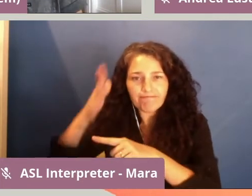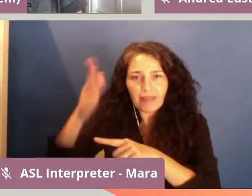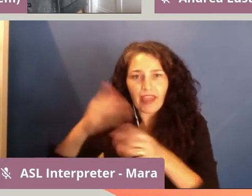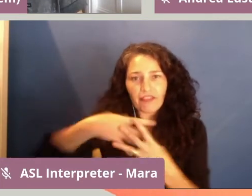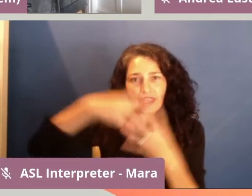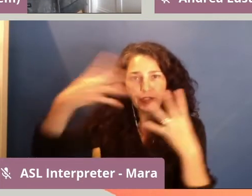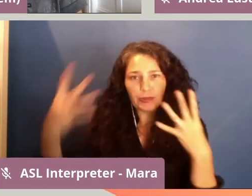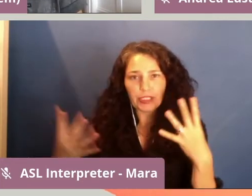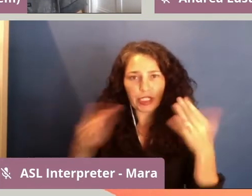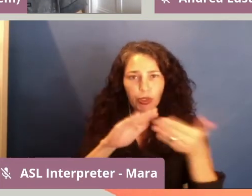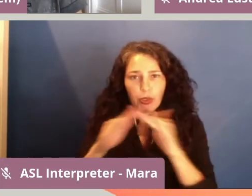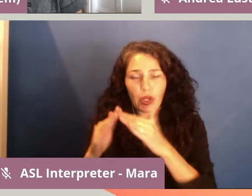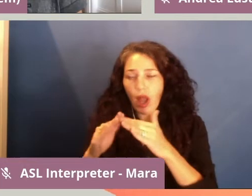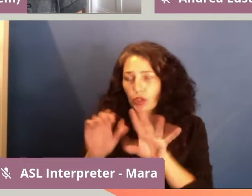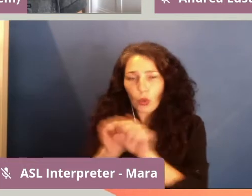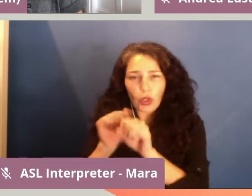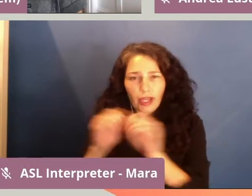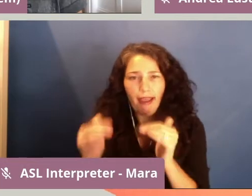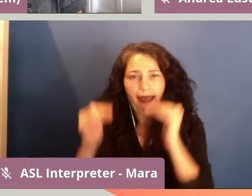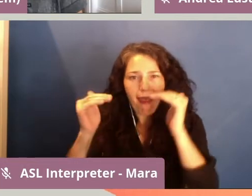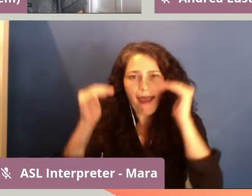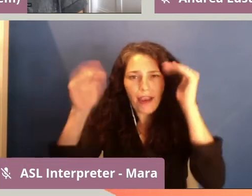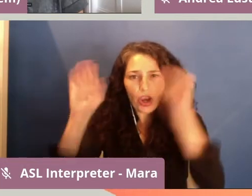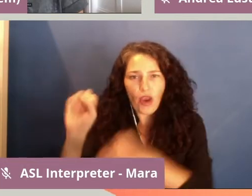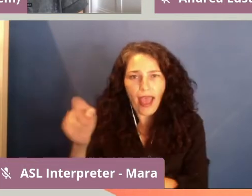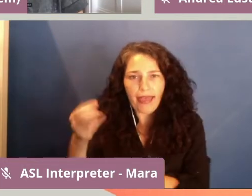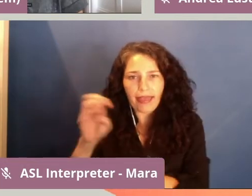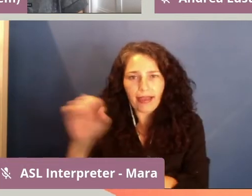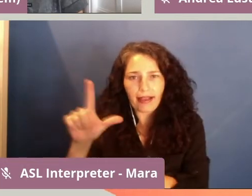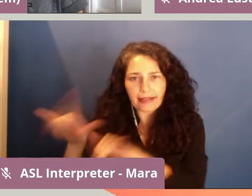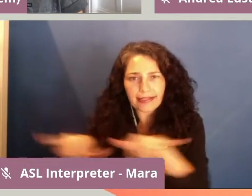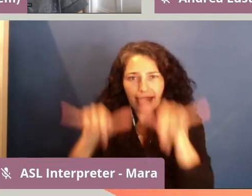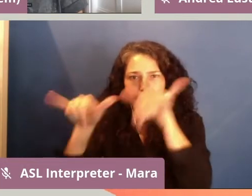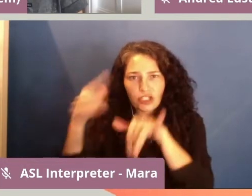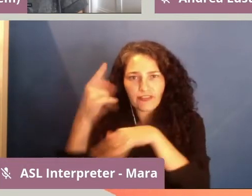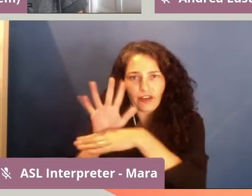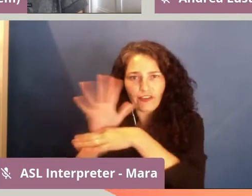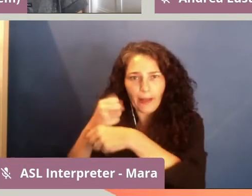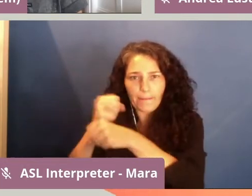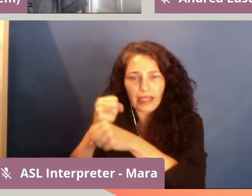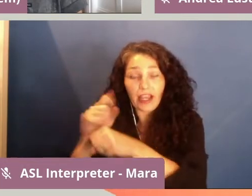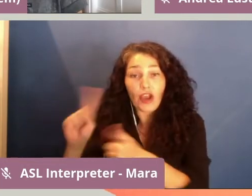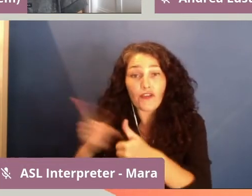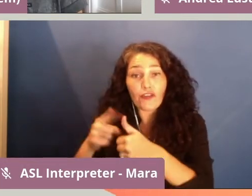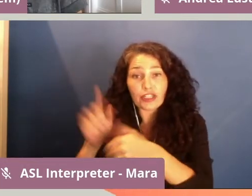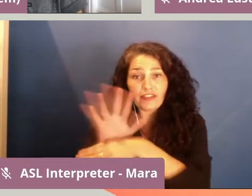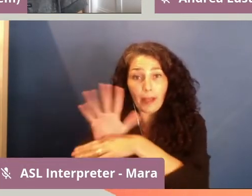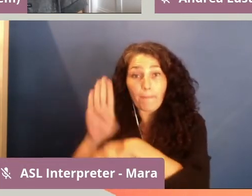higher ethical standards in filmmaking. Sam's first film, "Boy I am", explored important